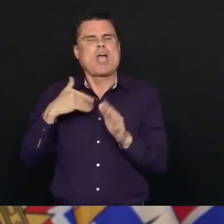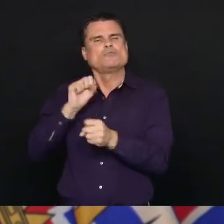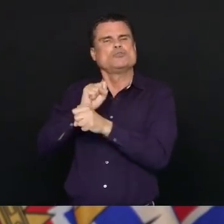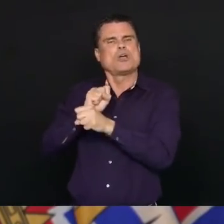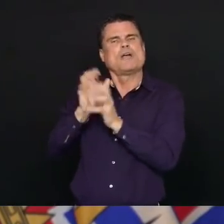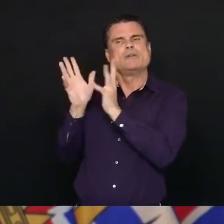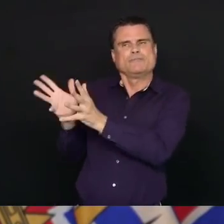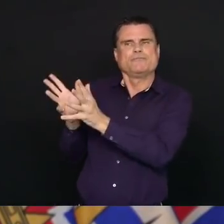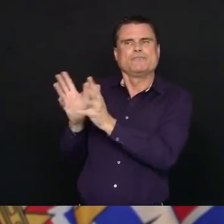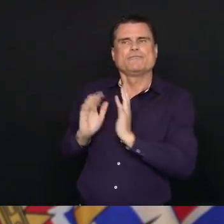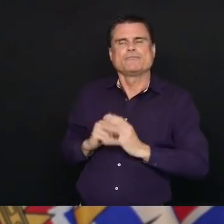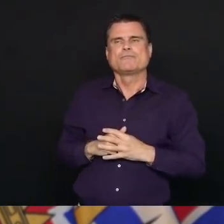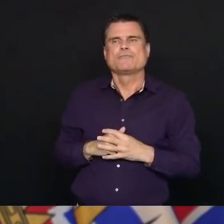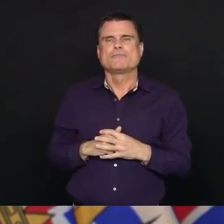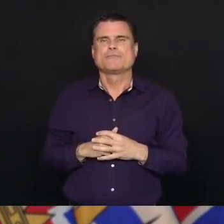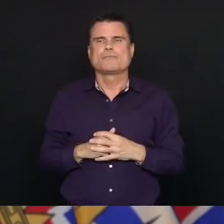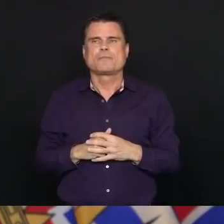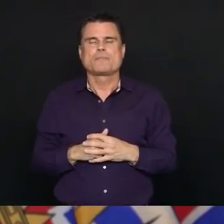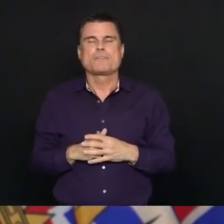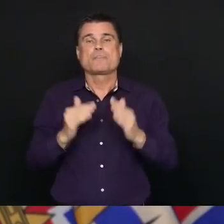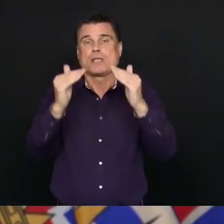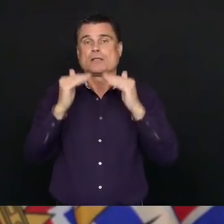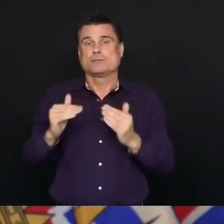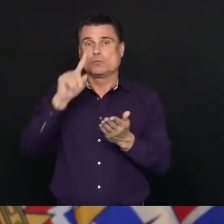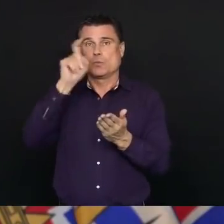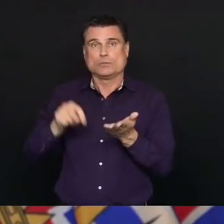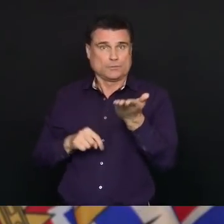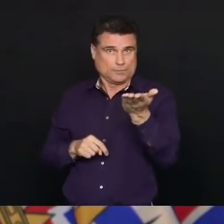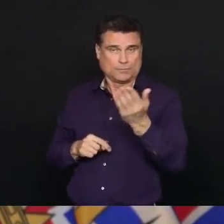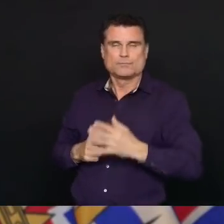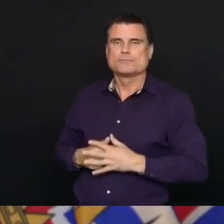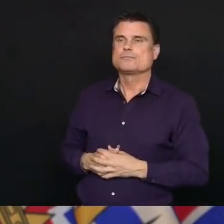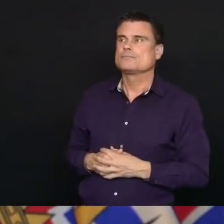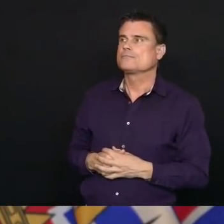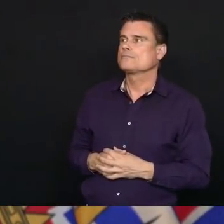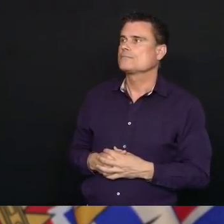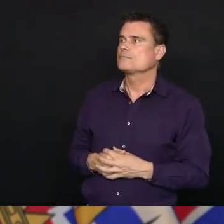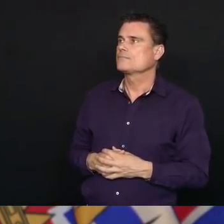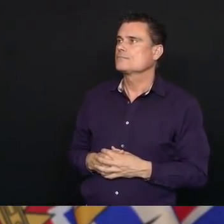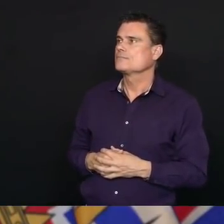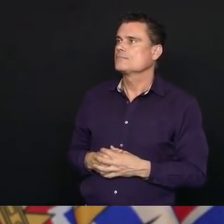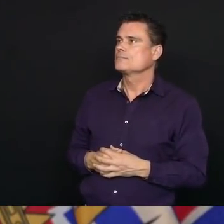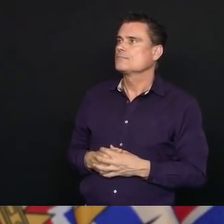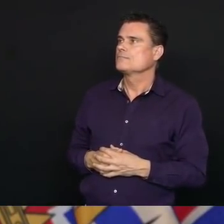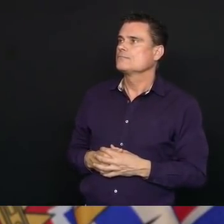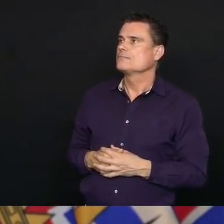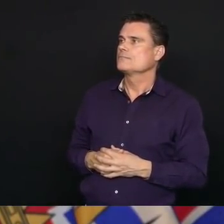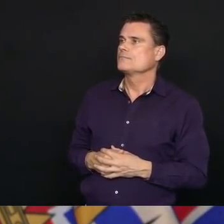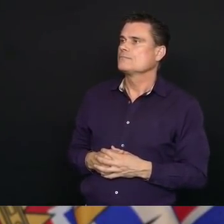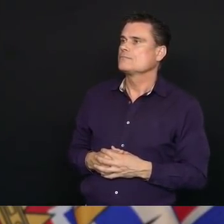Next is Albert for news. Hello Doctor Henry. I've seen significant numbers of